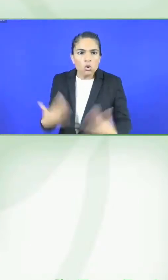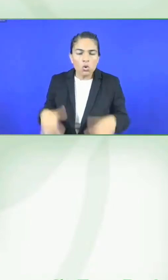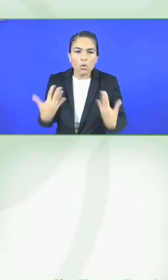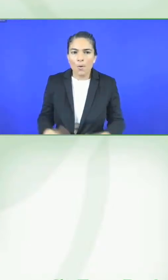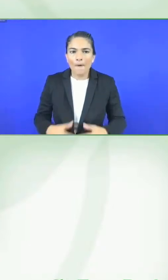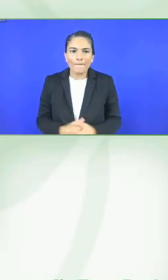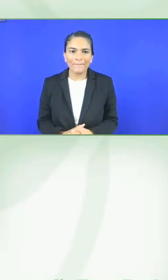delivery.